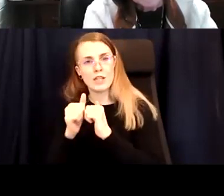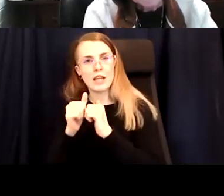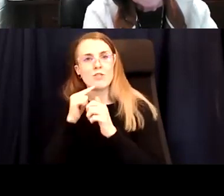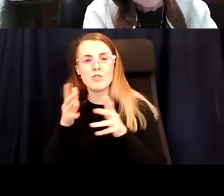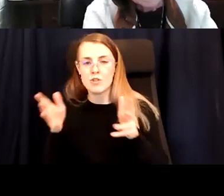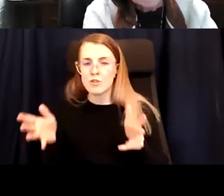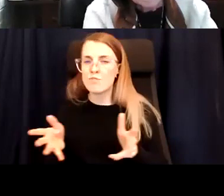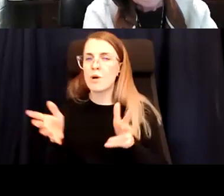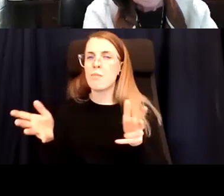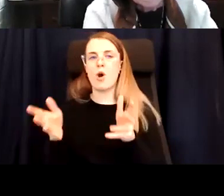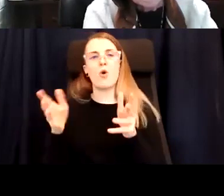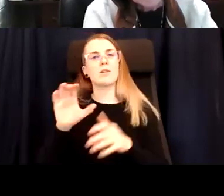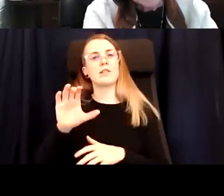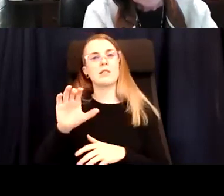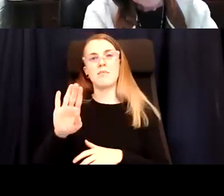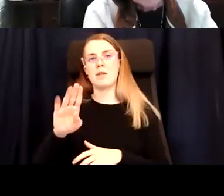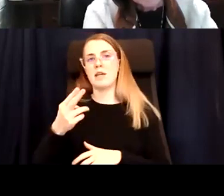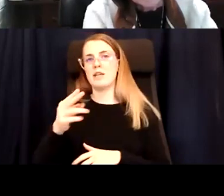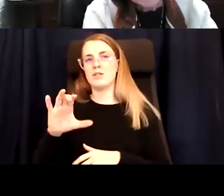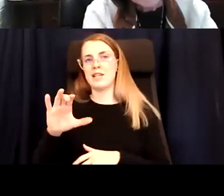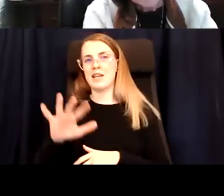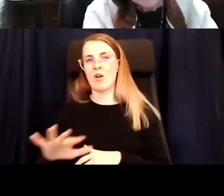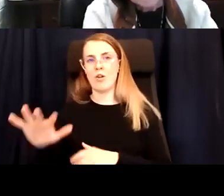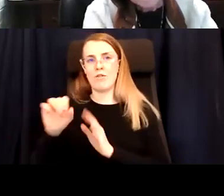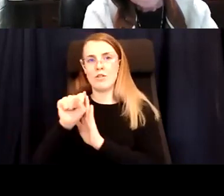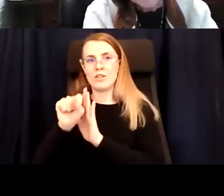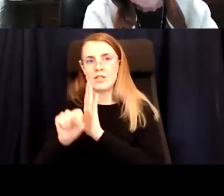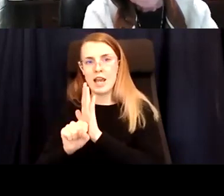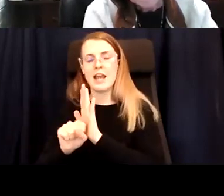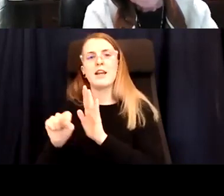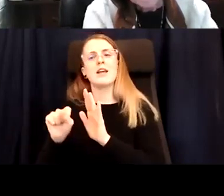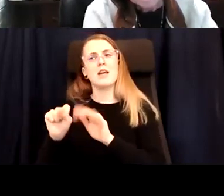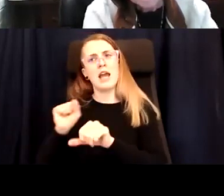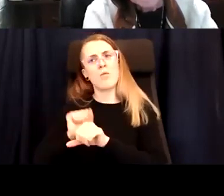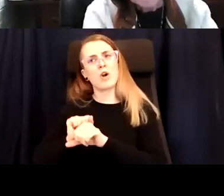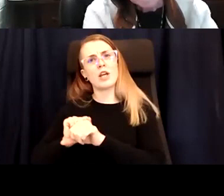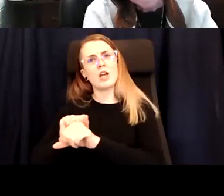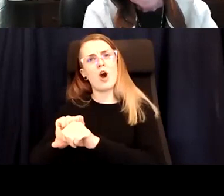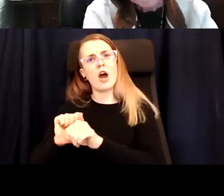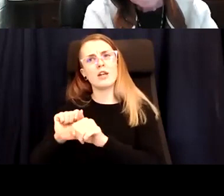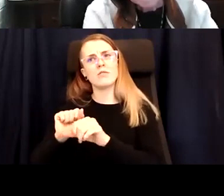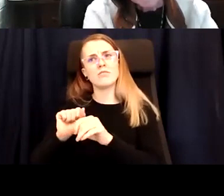across the state, and really working on language that makes sense for their communities for care coordination.